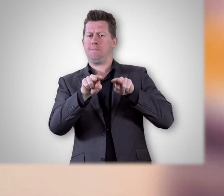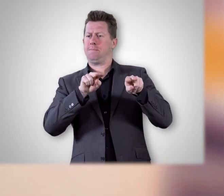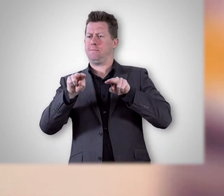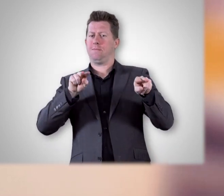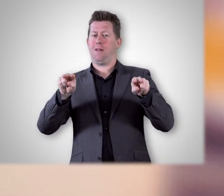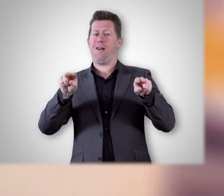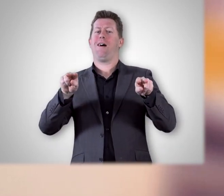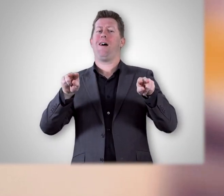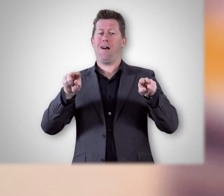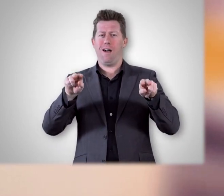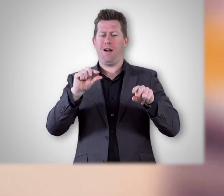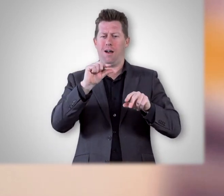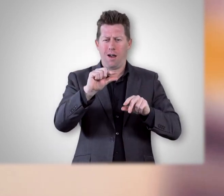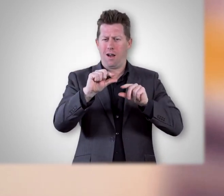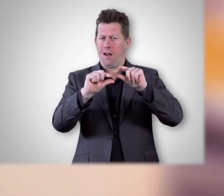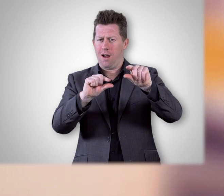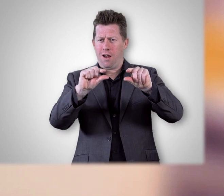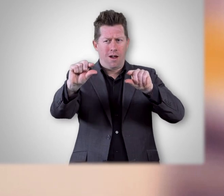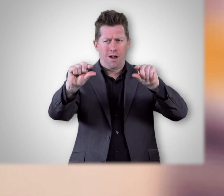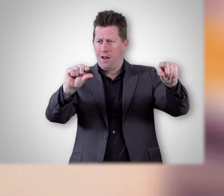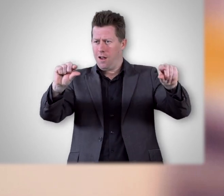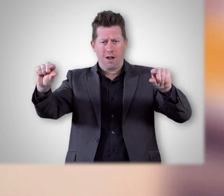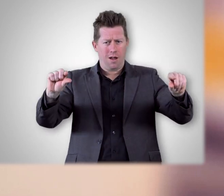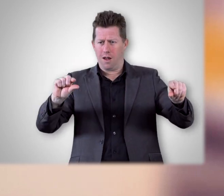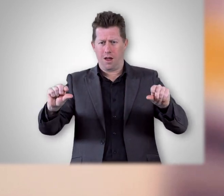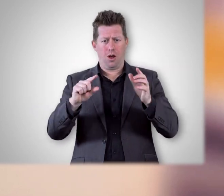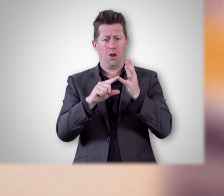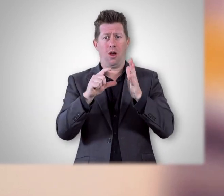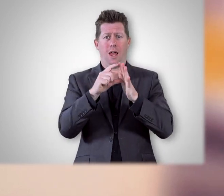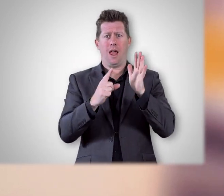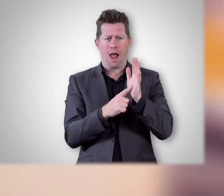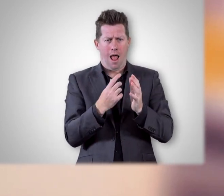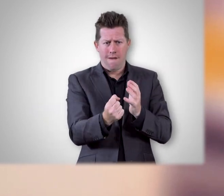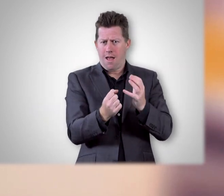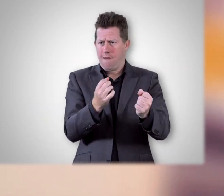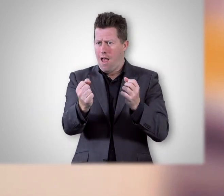little excellence, uh little pockets of Universal Design for Learning excellence already occurring